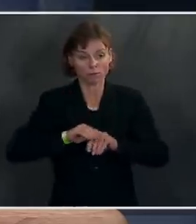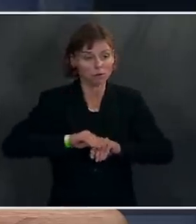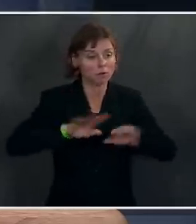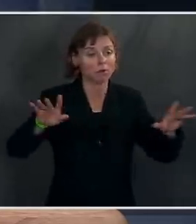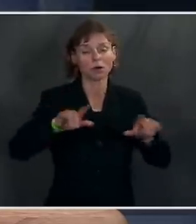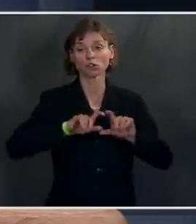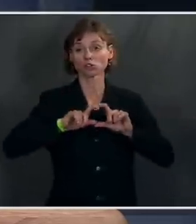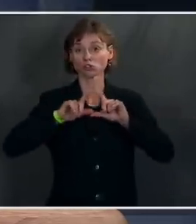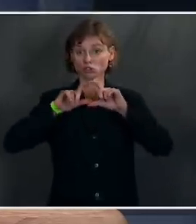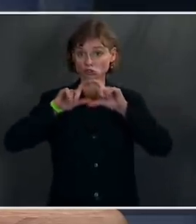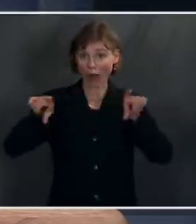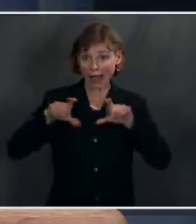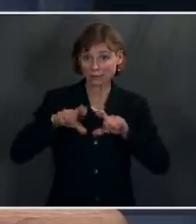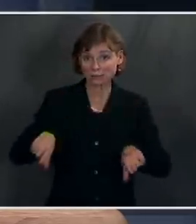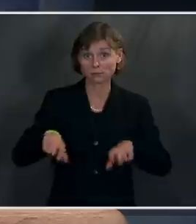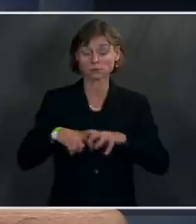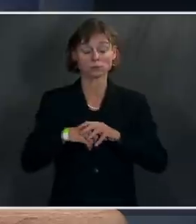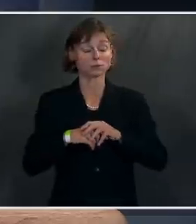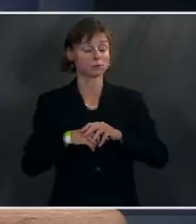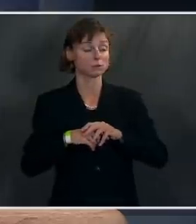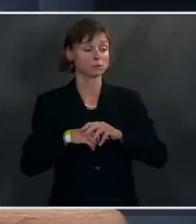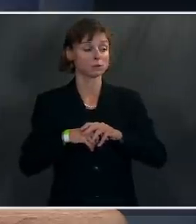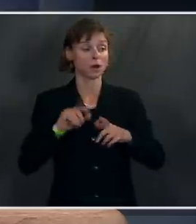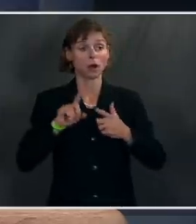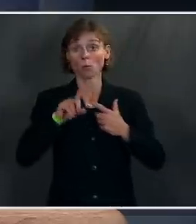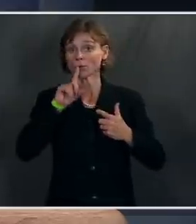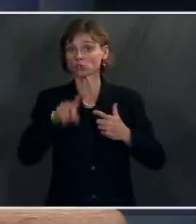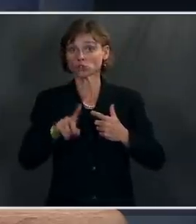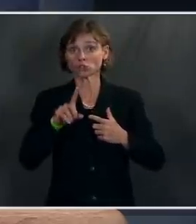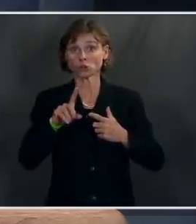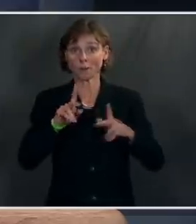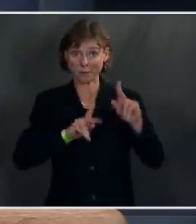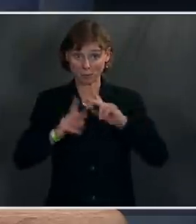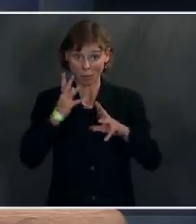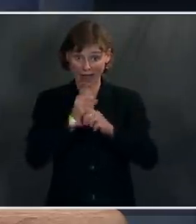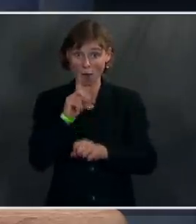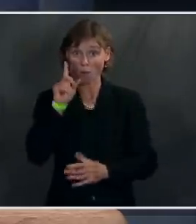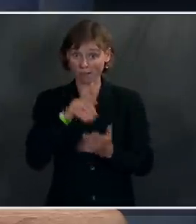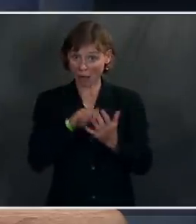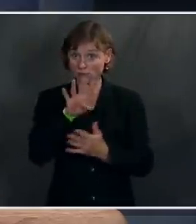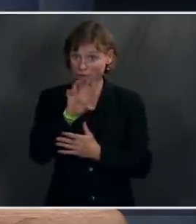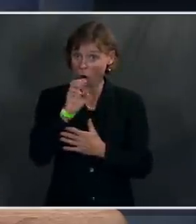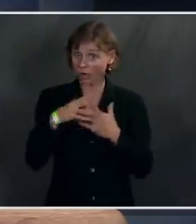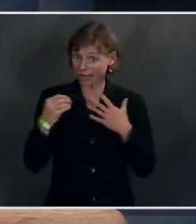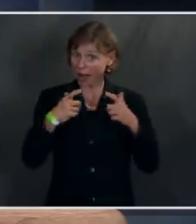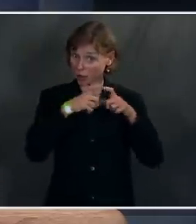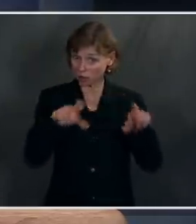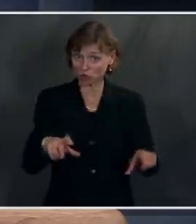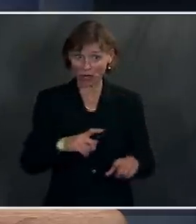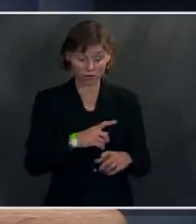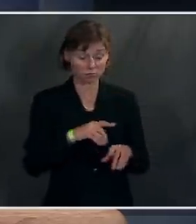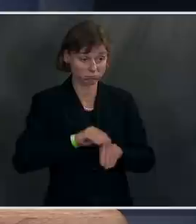that we make -- ensure people are getting those $1,400 checks, that we ensure that we are properly funding schools